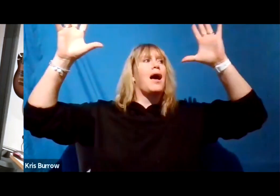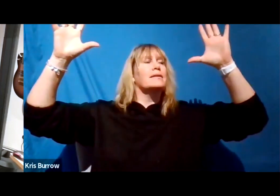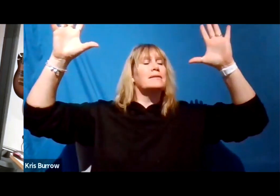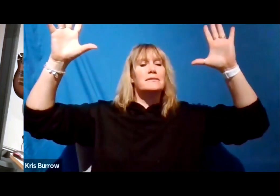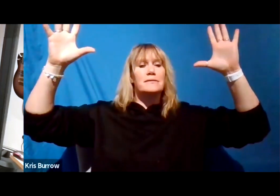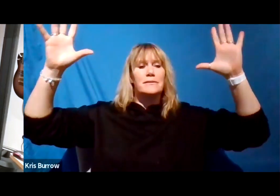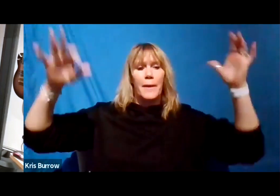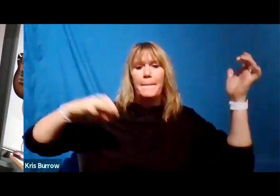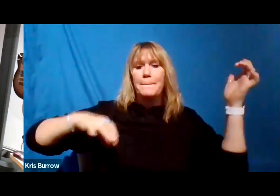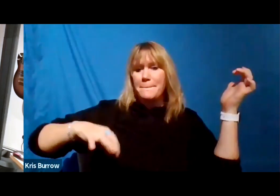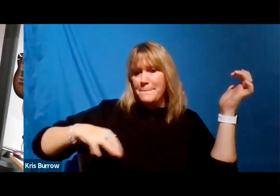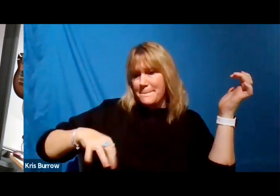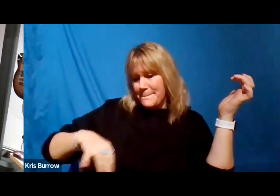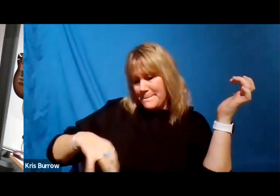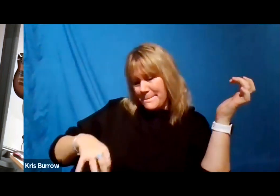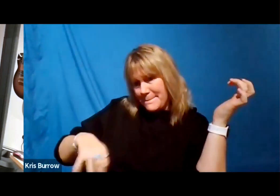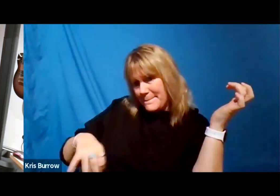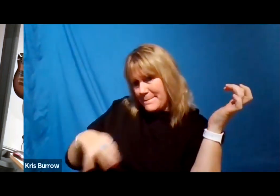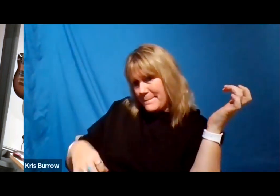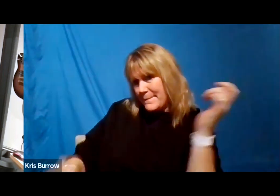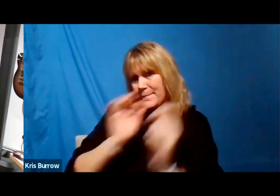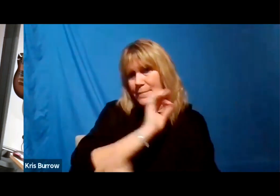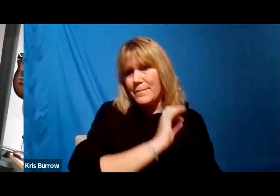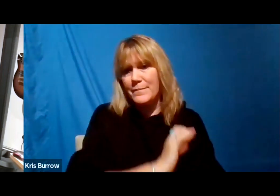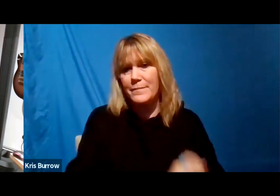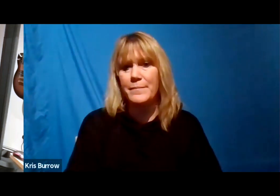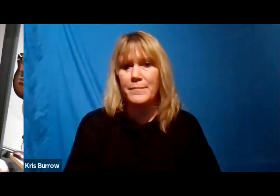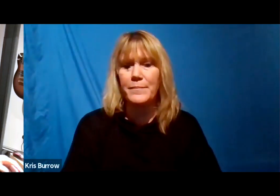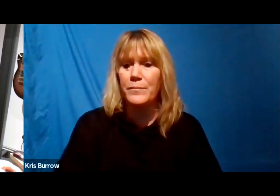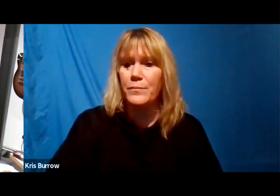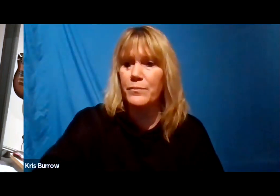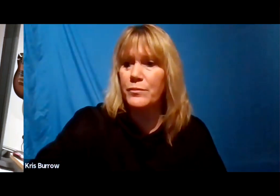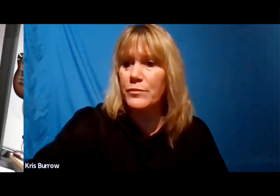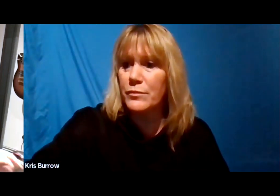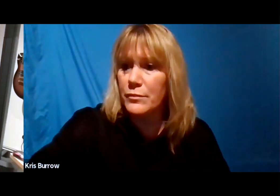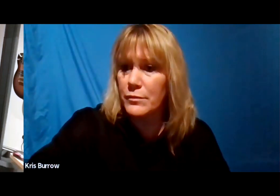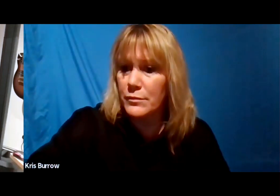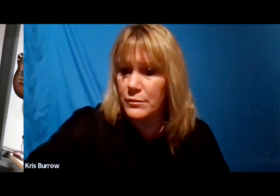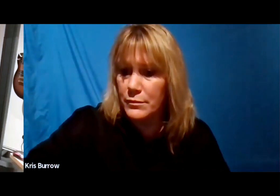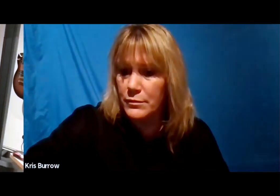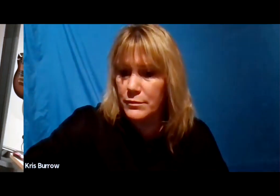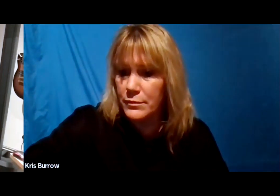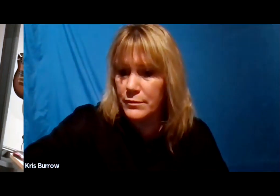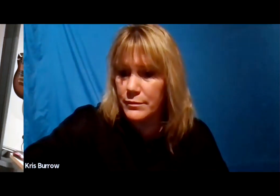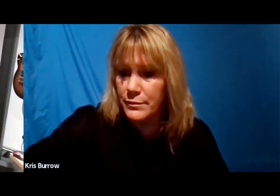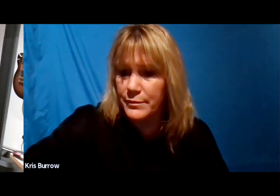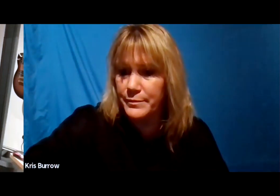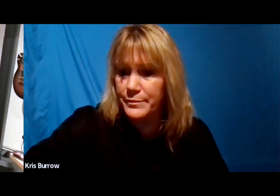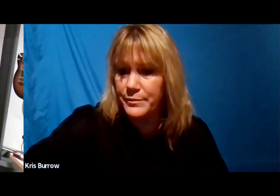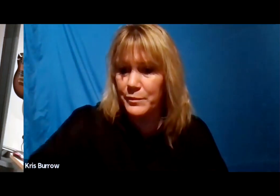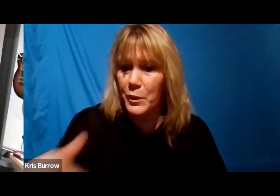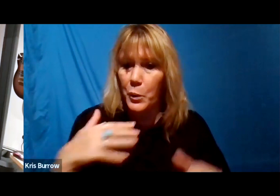Okay.